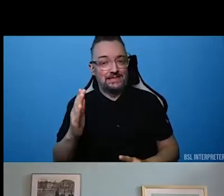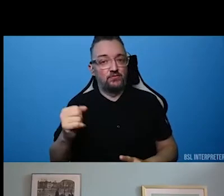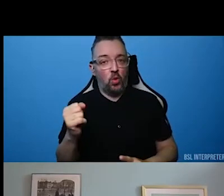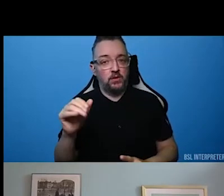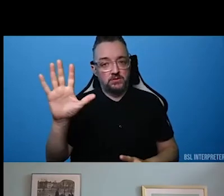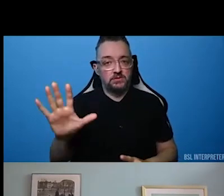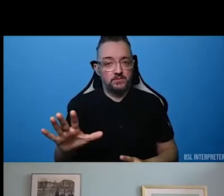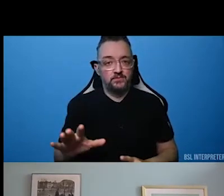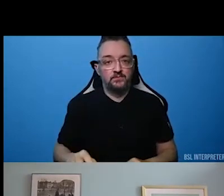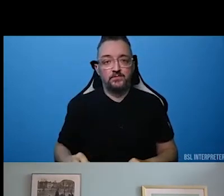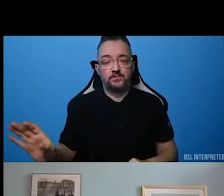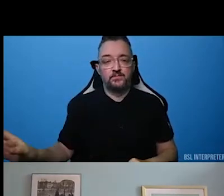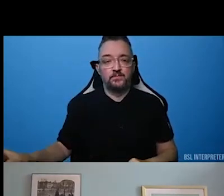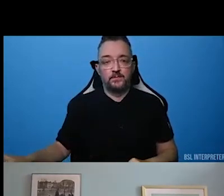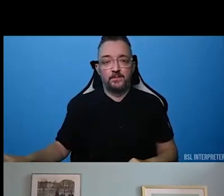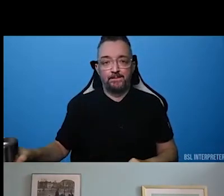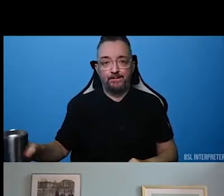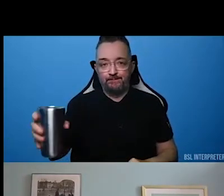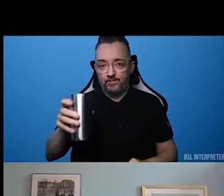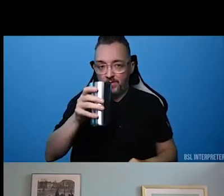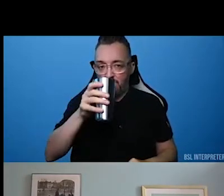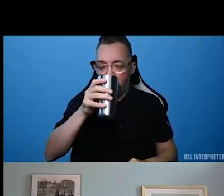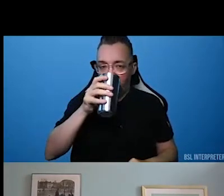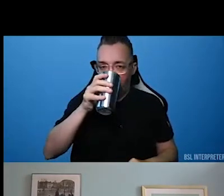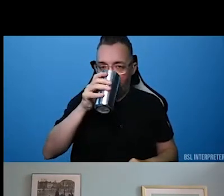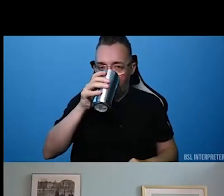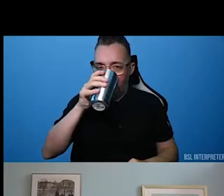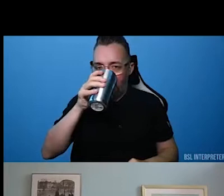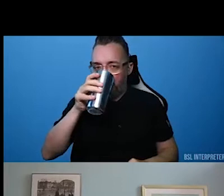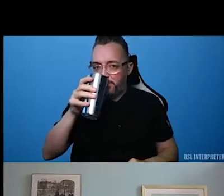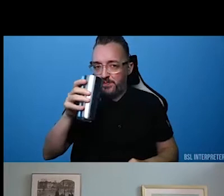So particularly looms around Fife, Angus and Perthsire,